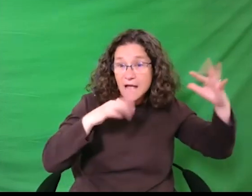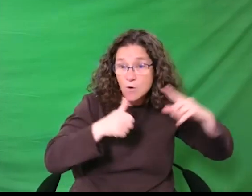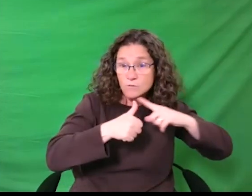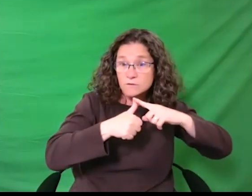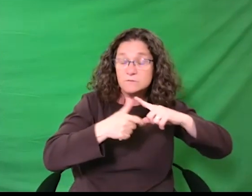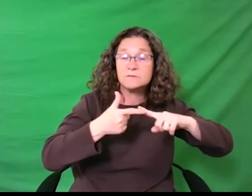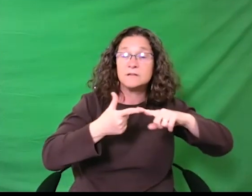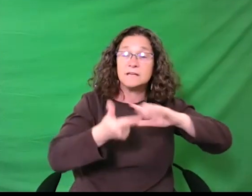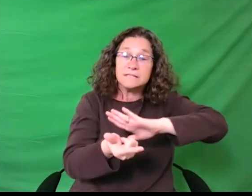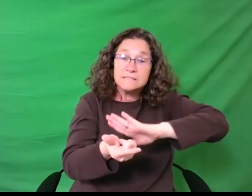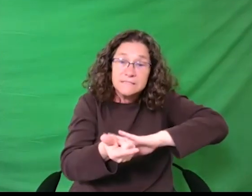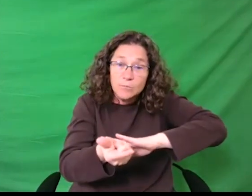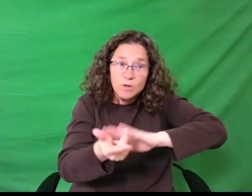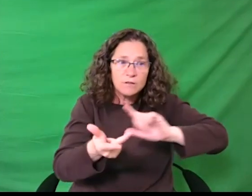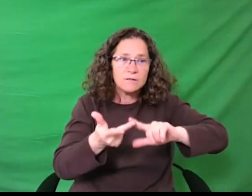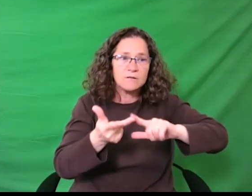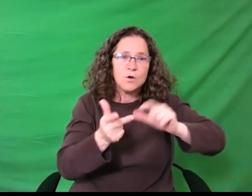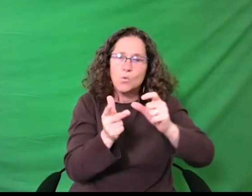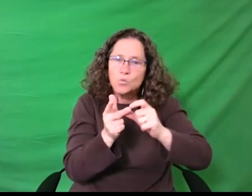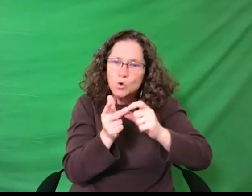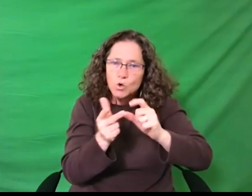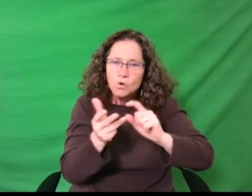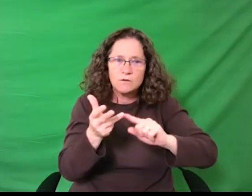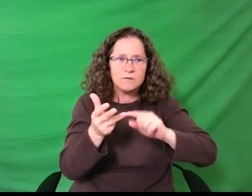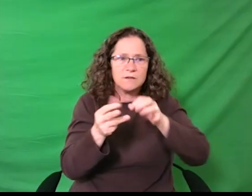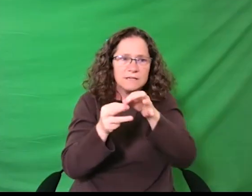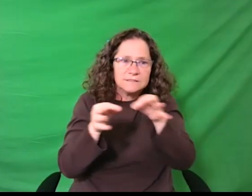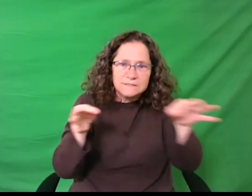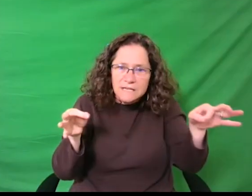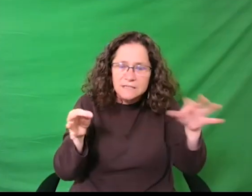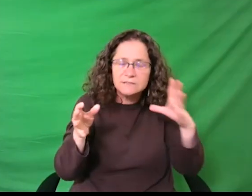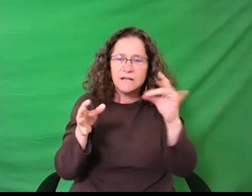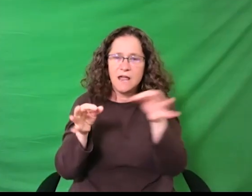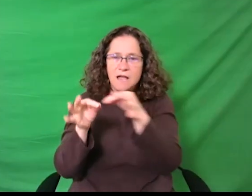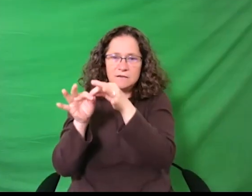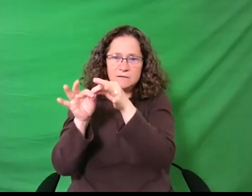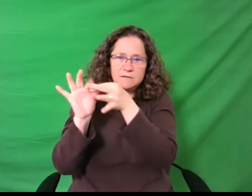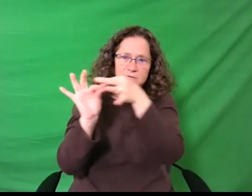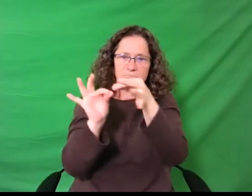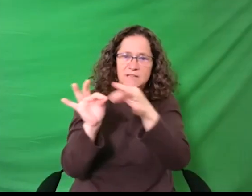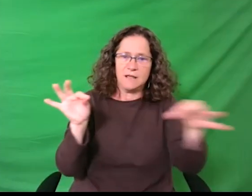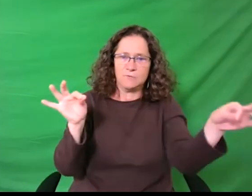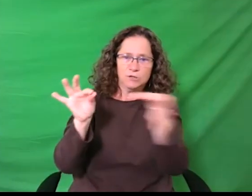and connected speech level. There are a lot of other kinds of prompt systems out there.